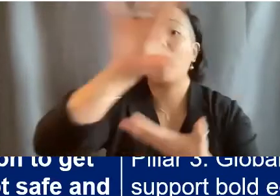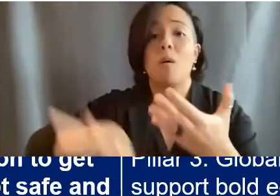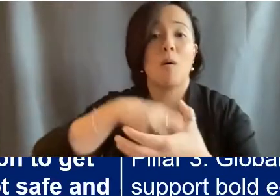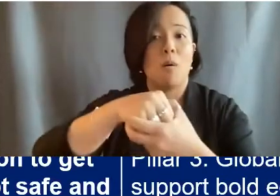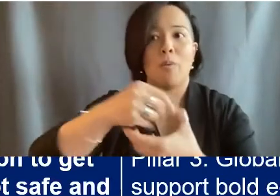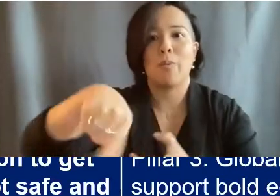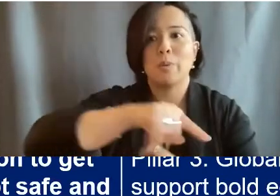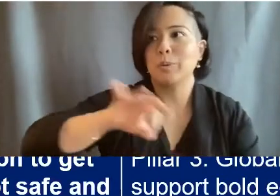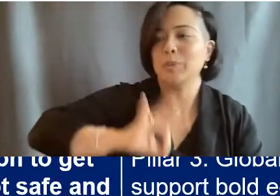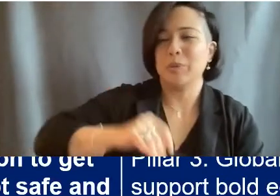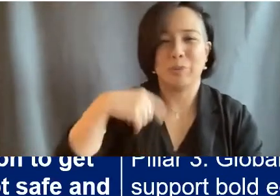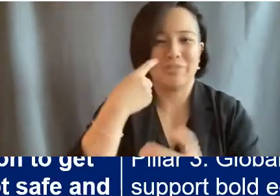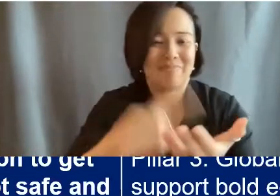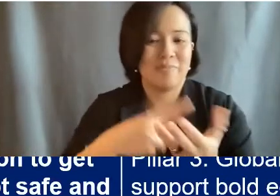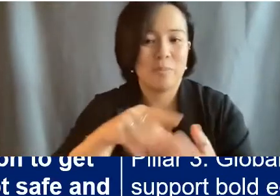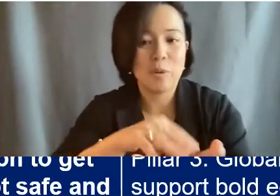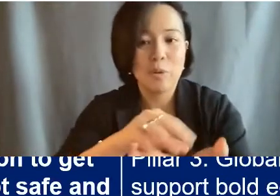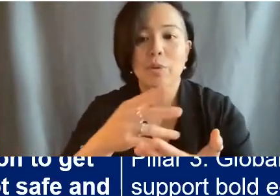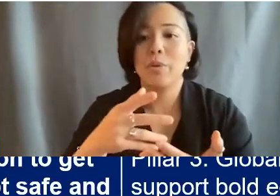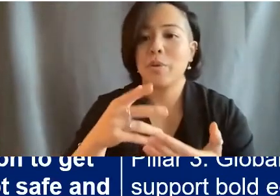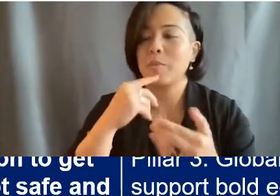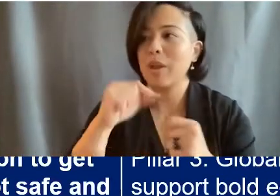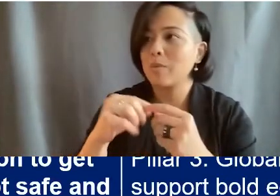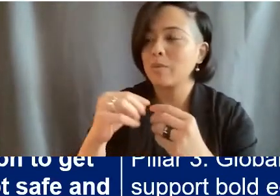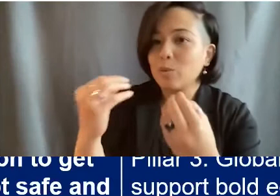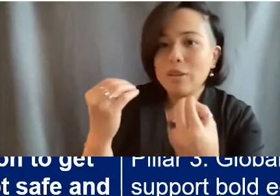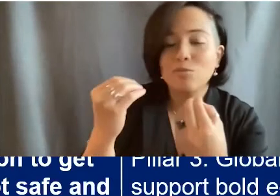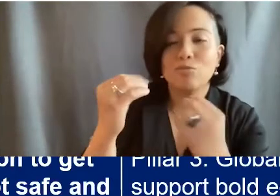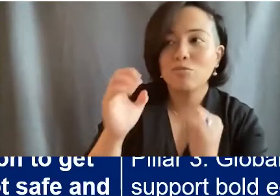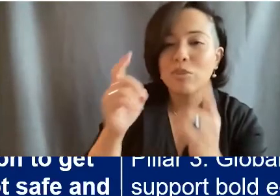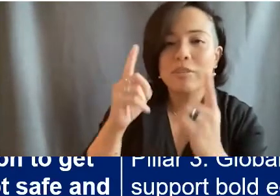mother being educated, has better health outcomes. We've got evidence